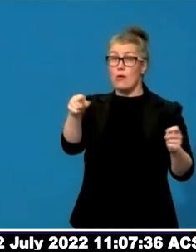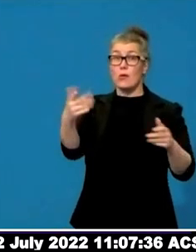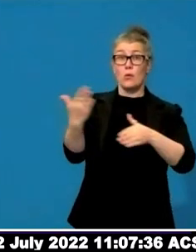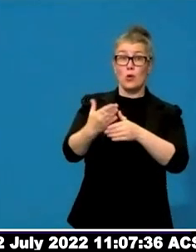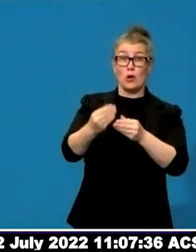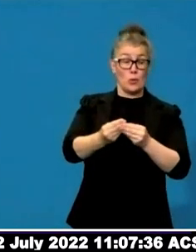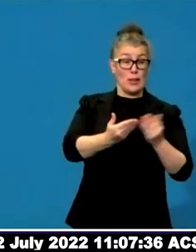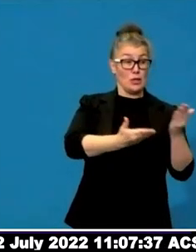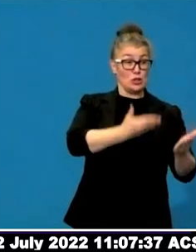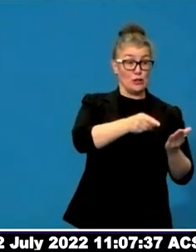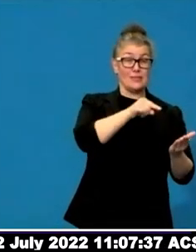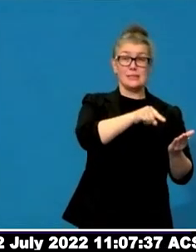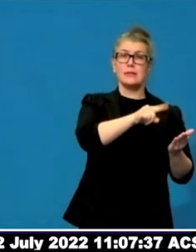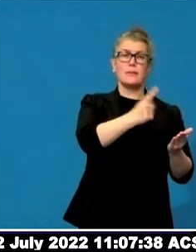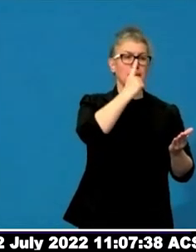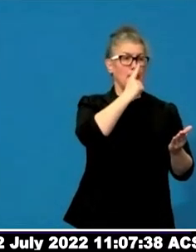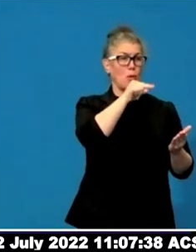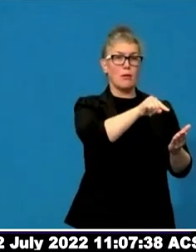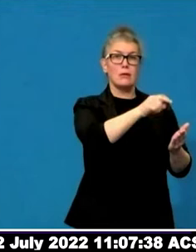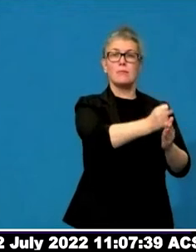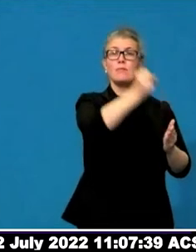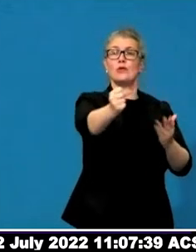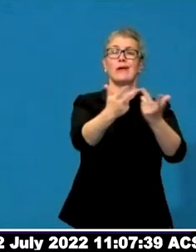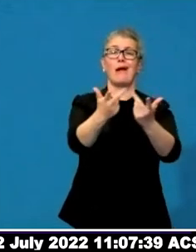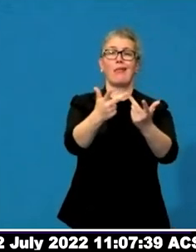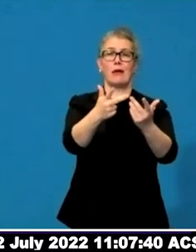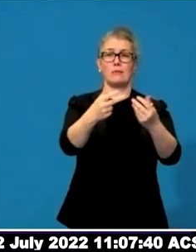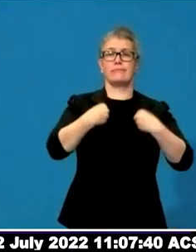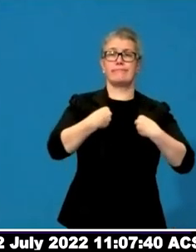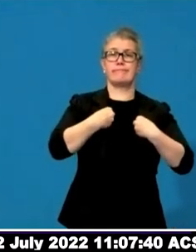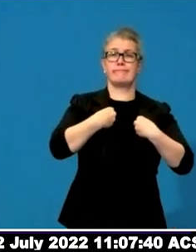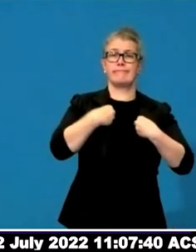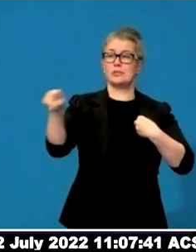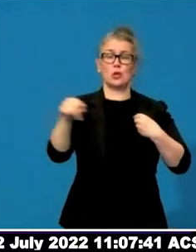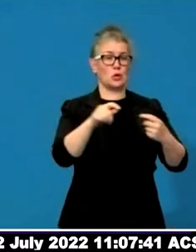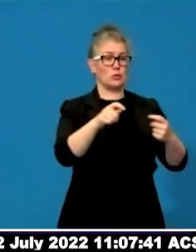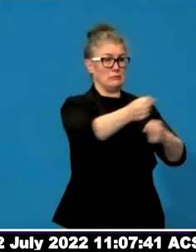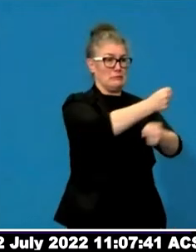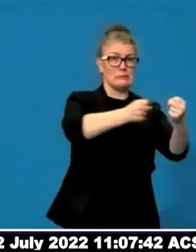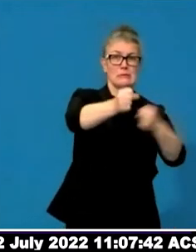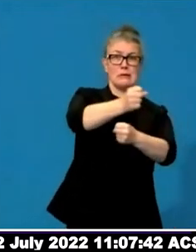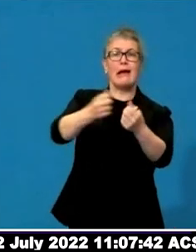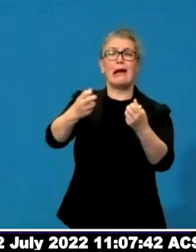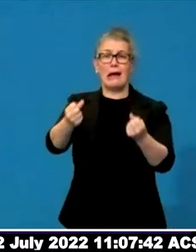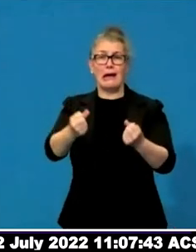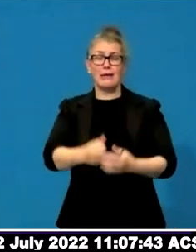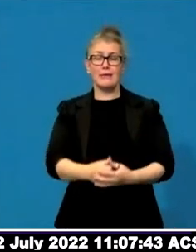So that's another thing that we also look at. I was going to come to the question of complaints later,